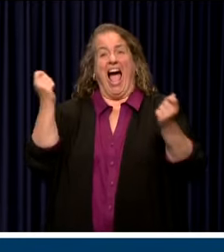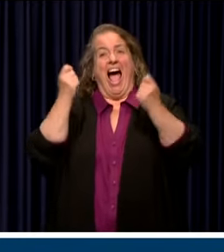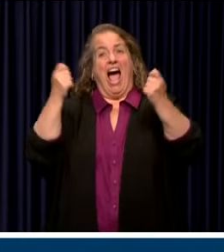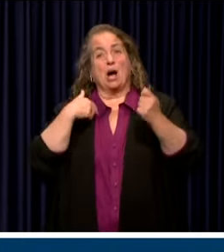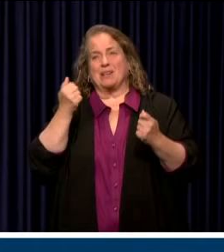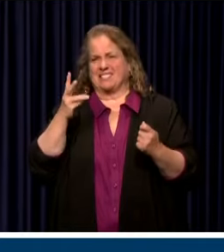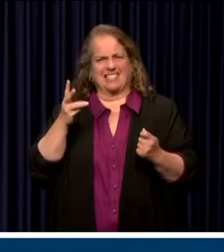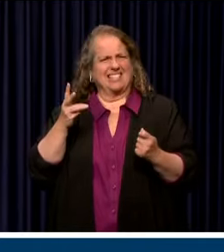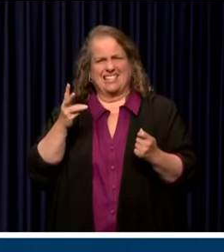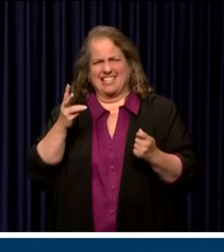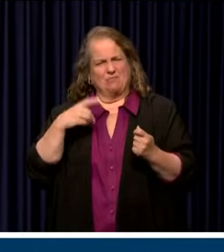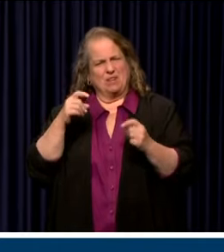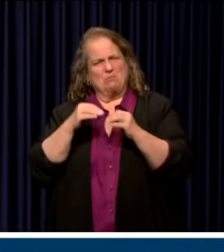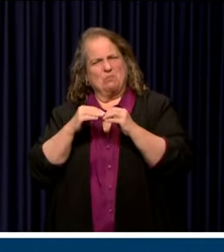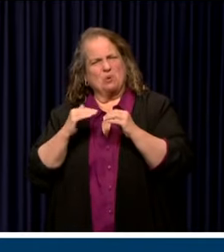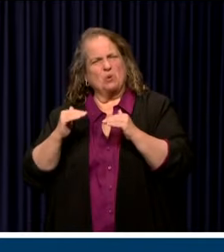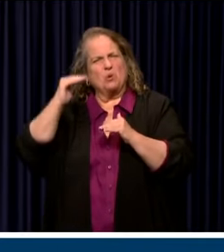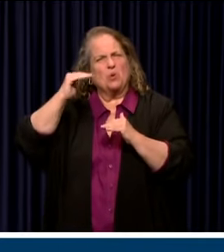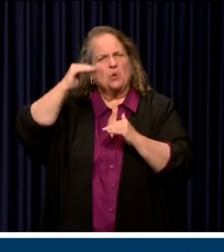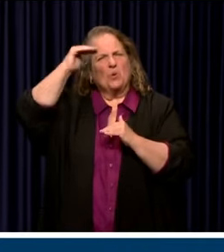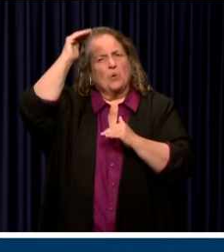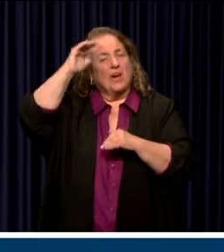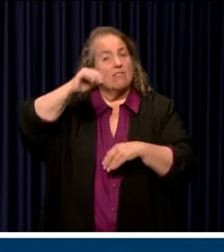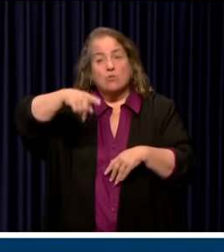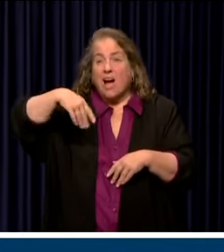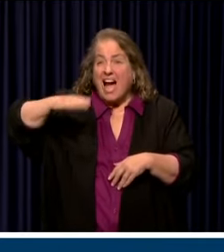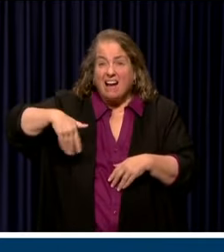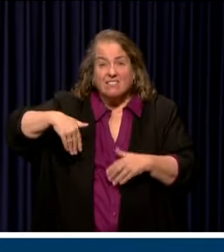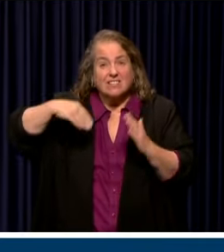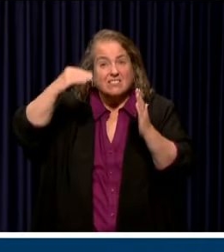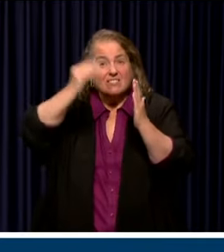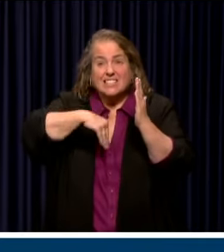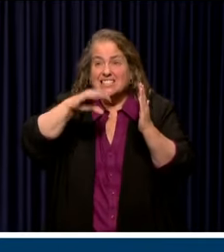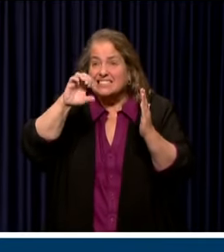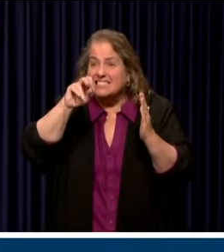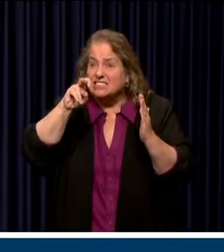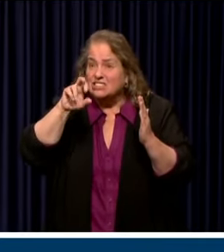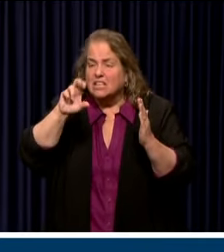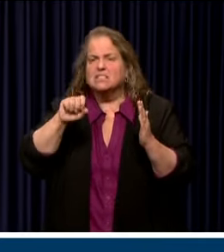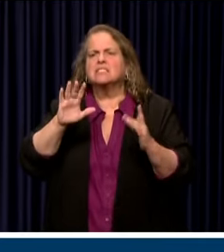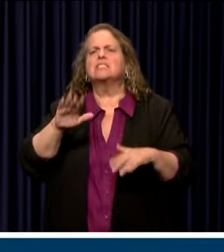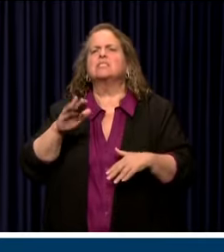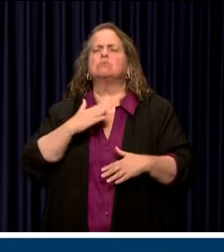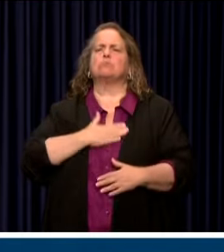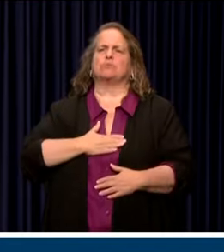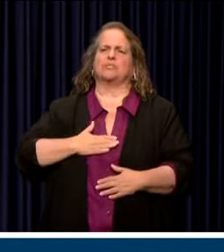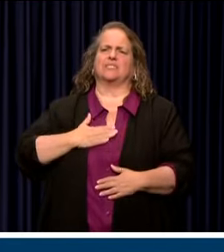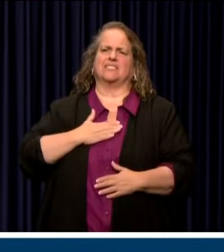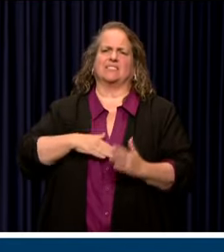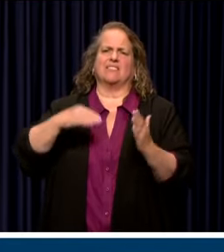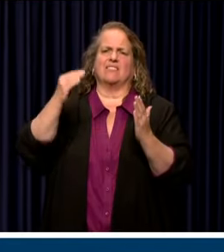ALL RIGHT.